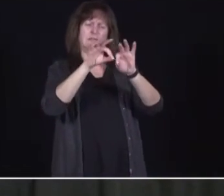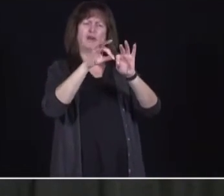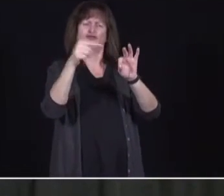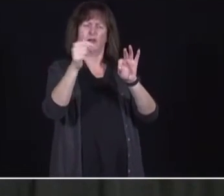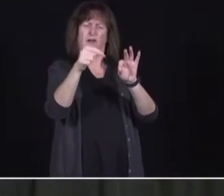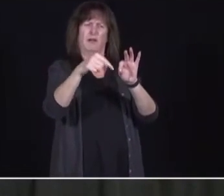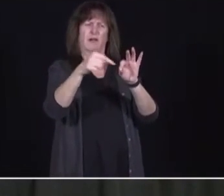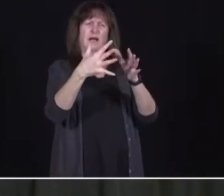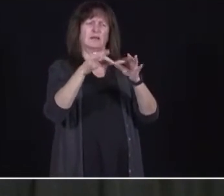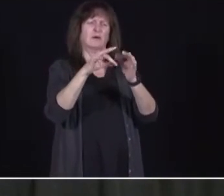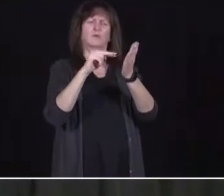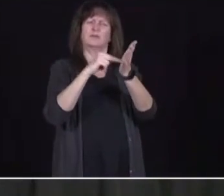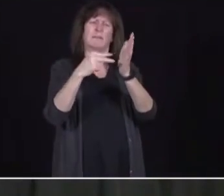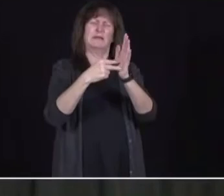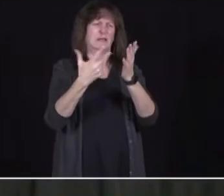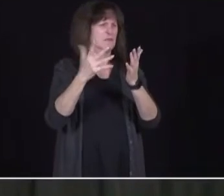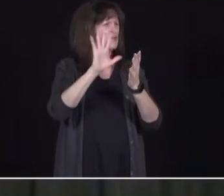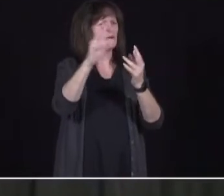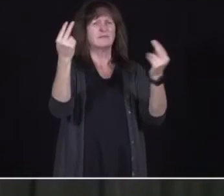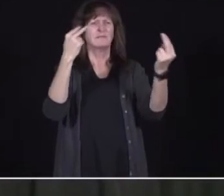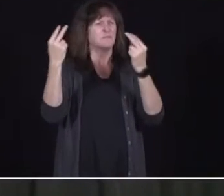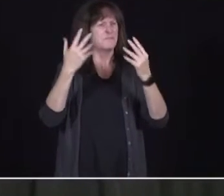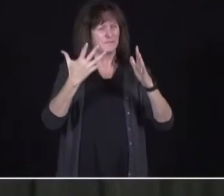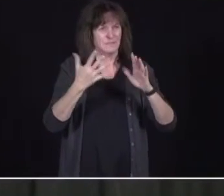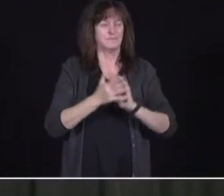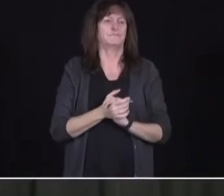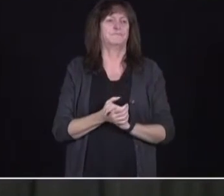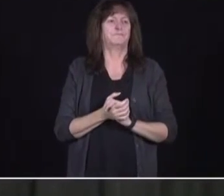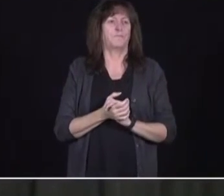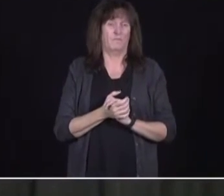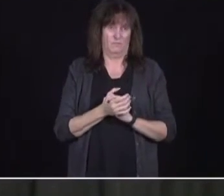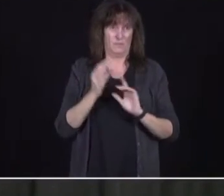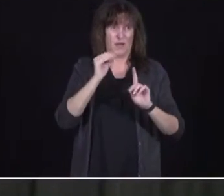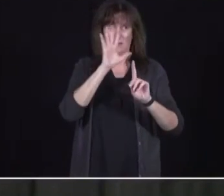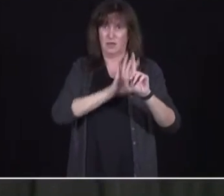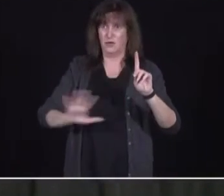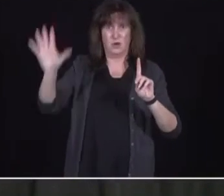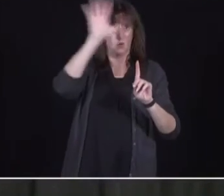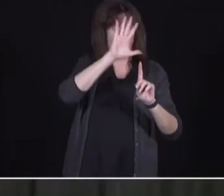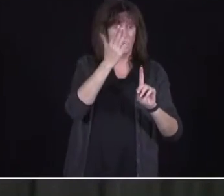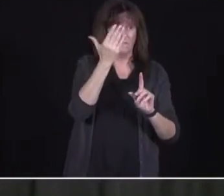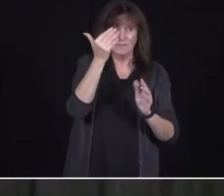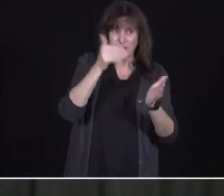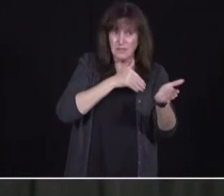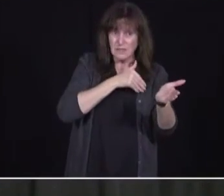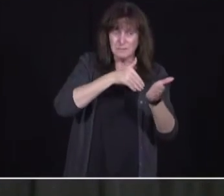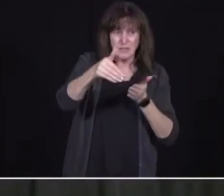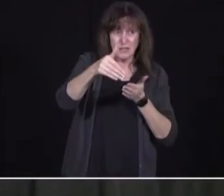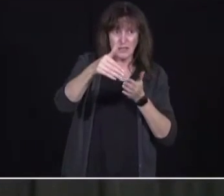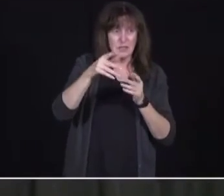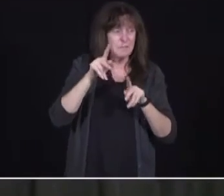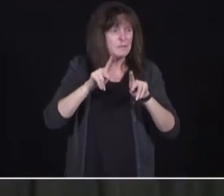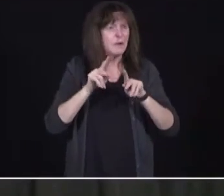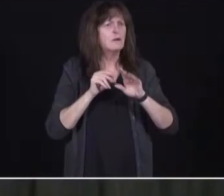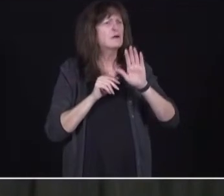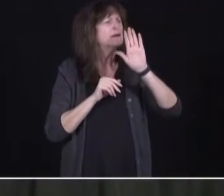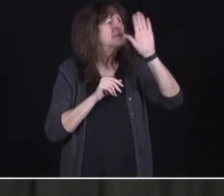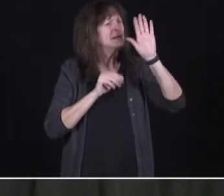We have 15 million people in Ontario. Each with their own individual circumstances. So we need everyone to